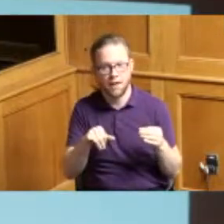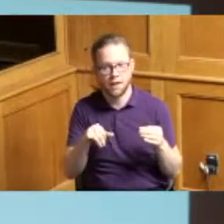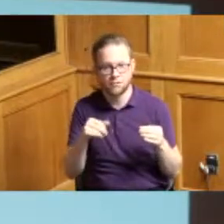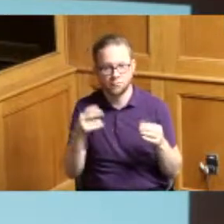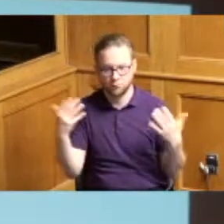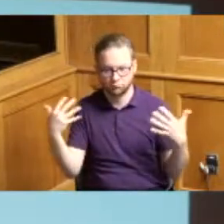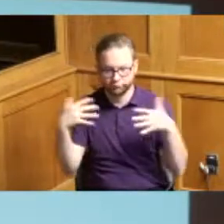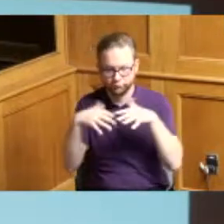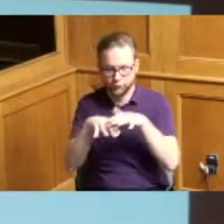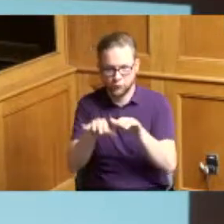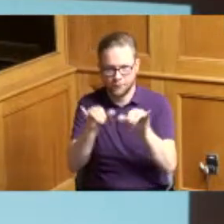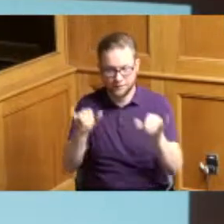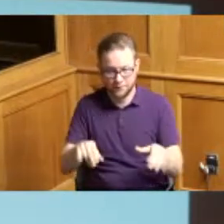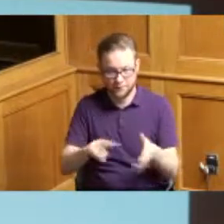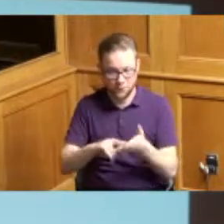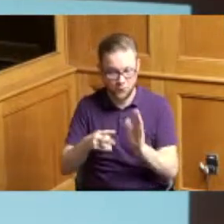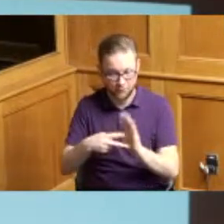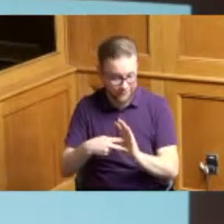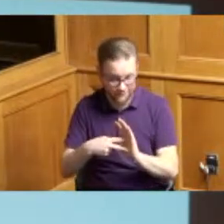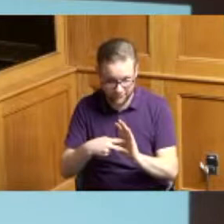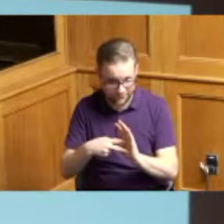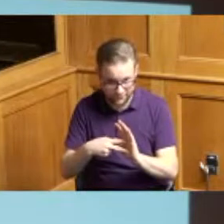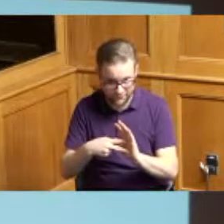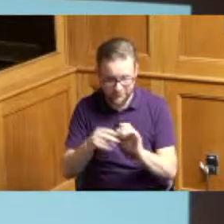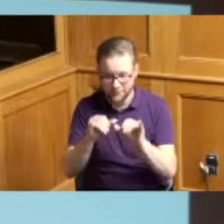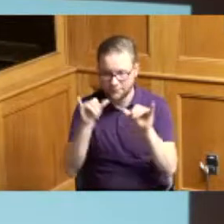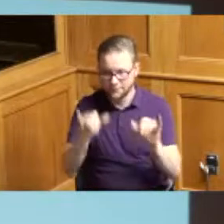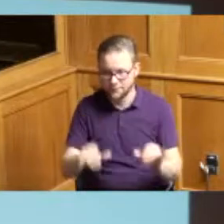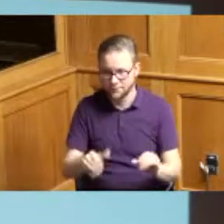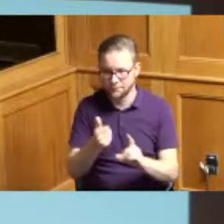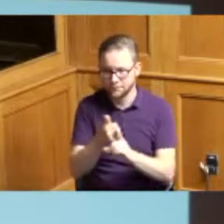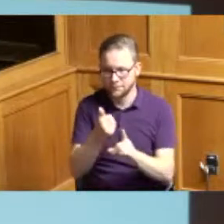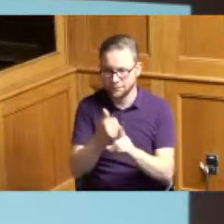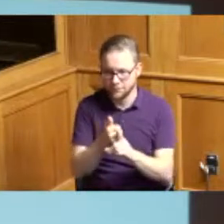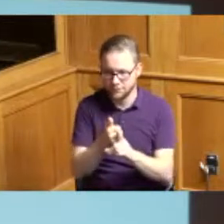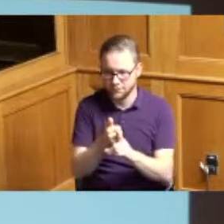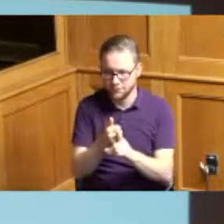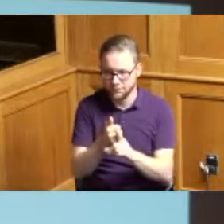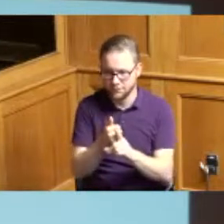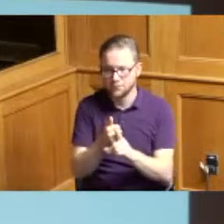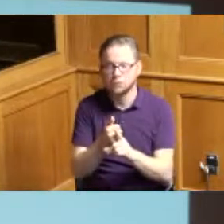that it really means that the system has certain areas that are served by combined sewer where the